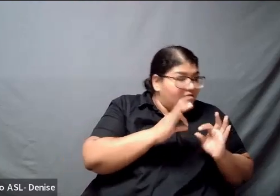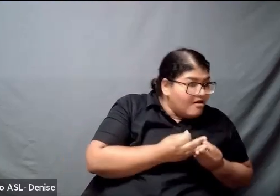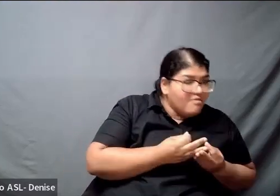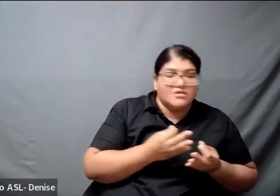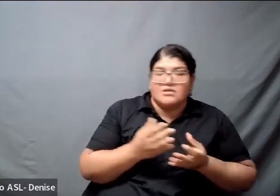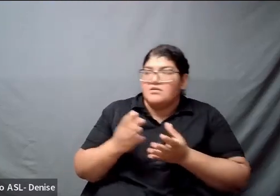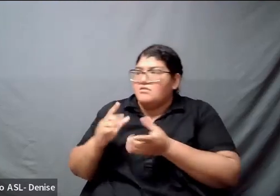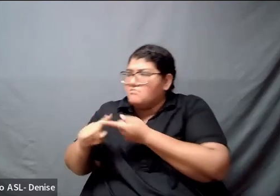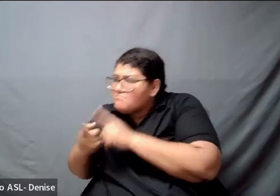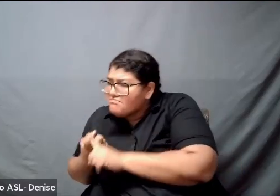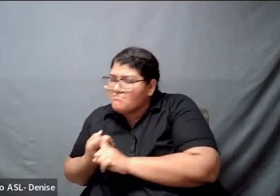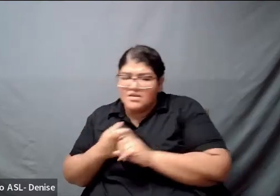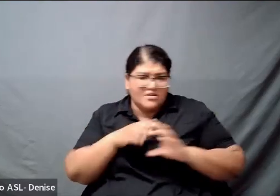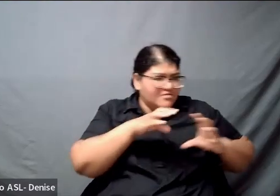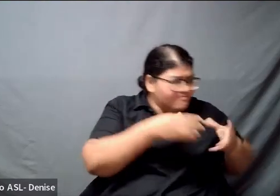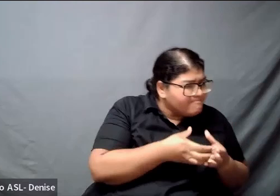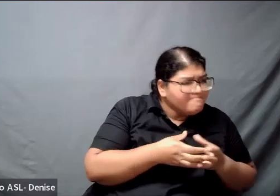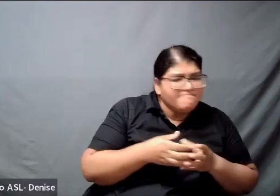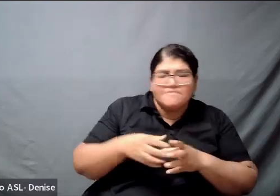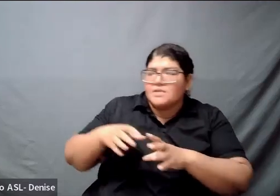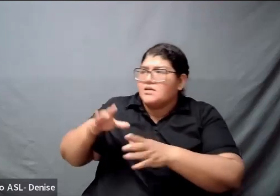and they learn about queer history and we are everywhere.